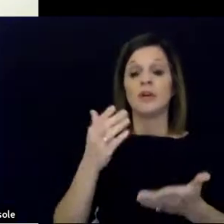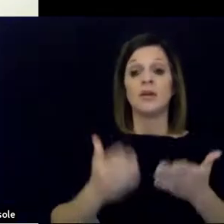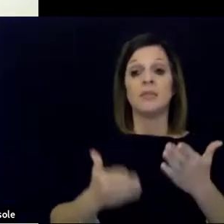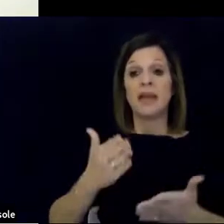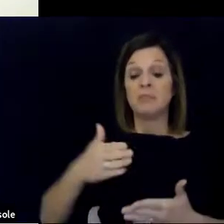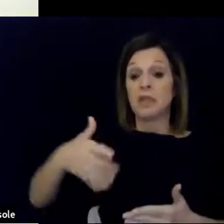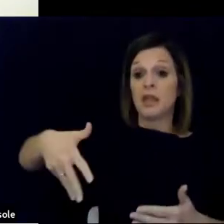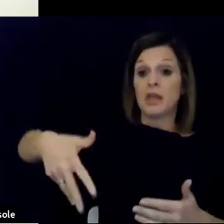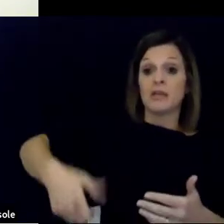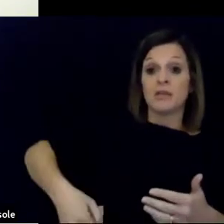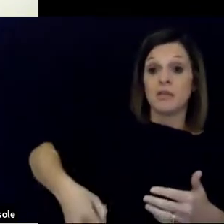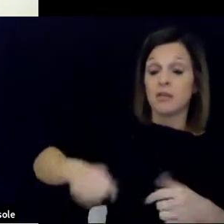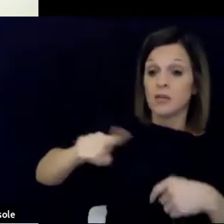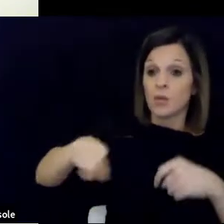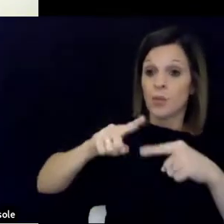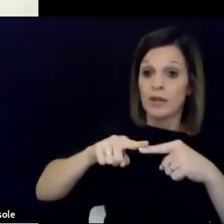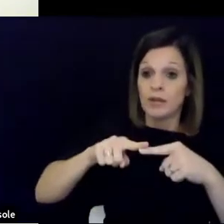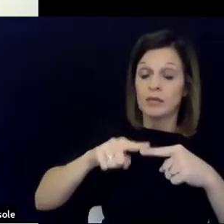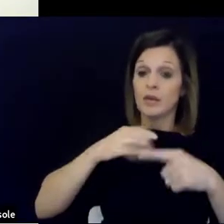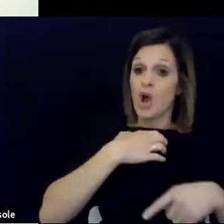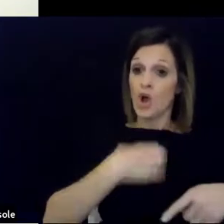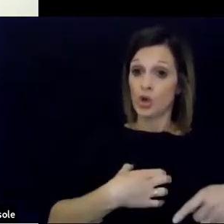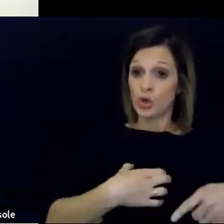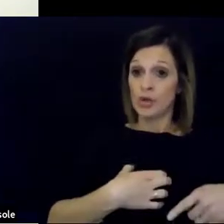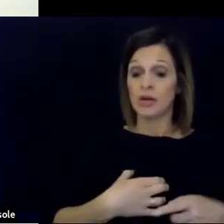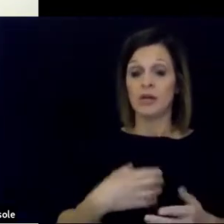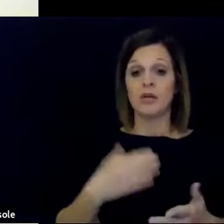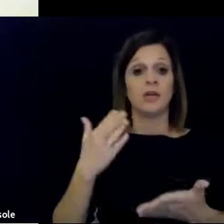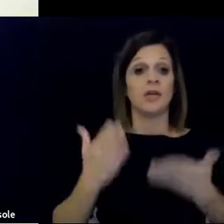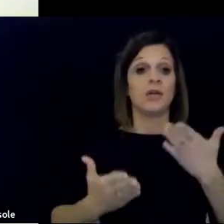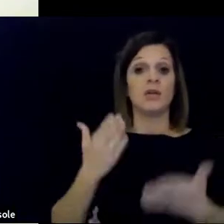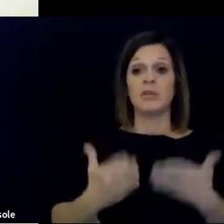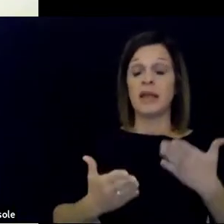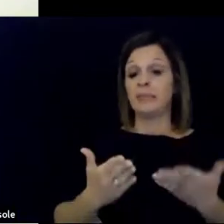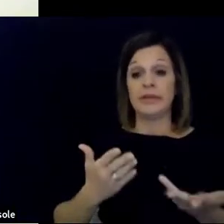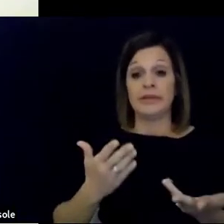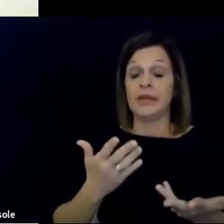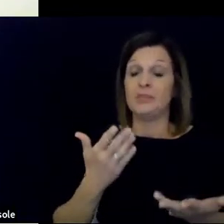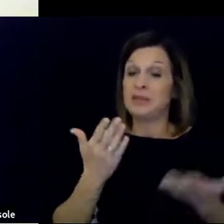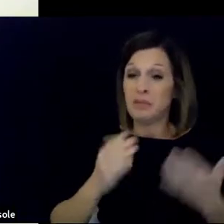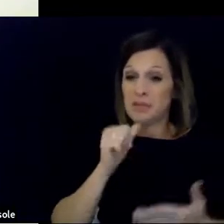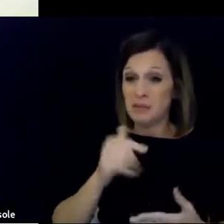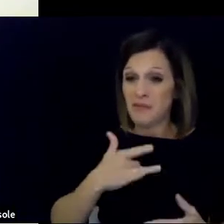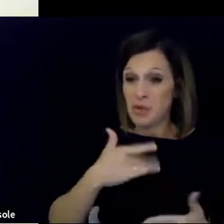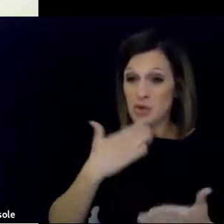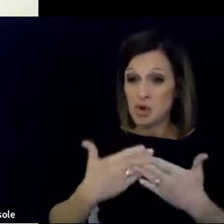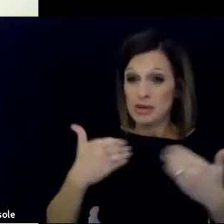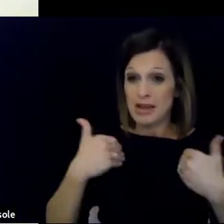It may just be kind of pleasant to have a piece of plastic sticking out of you, but the reaction is incredible.